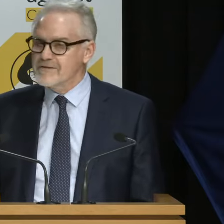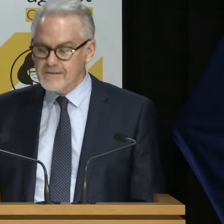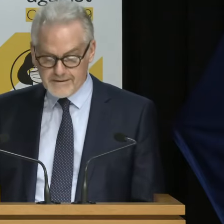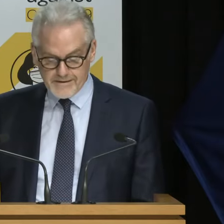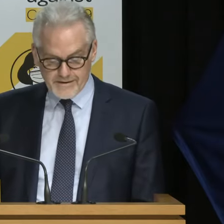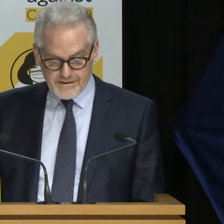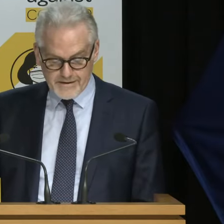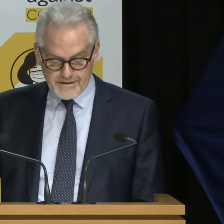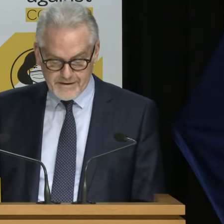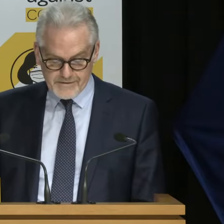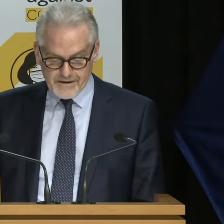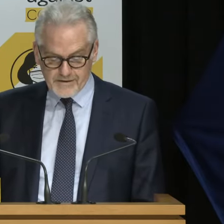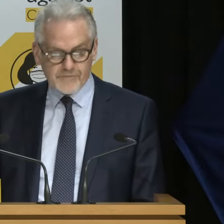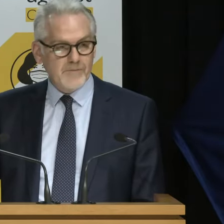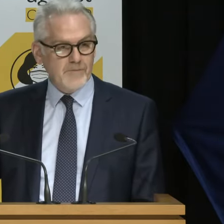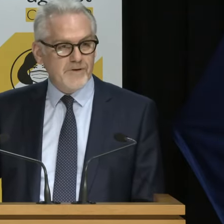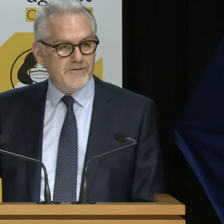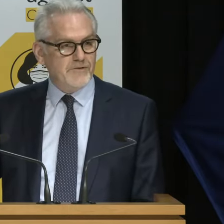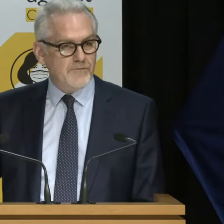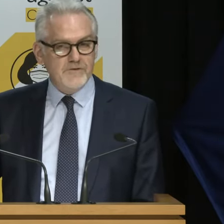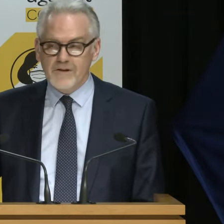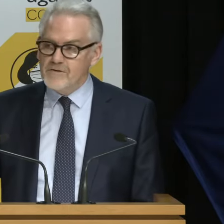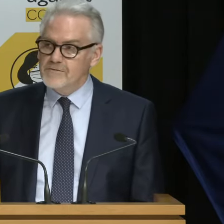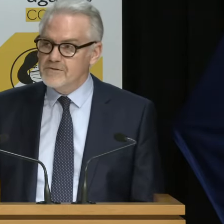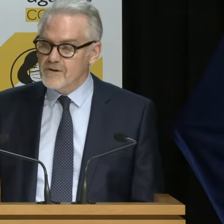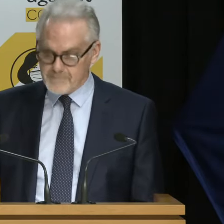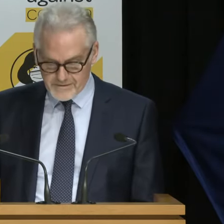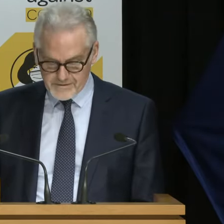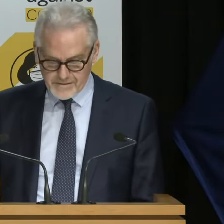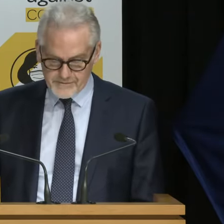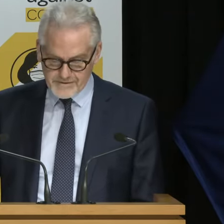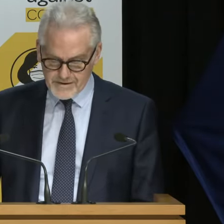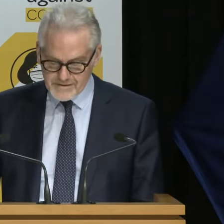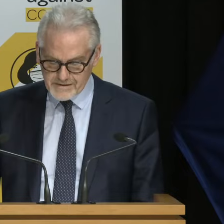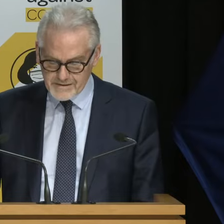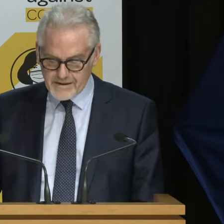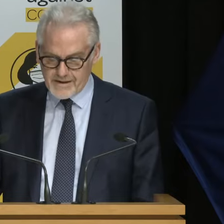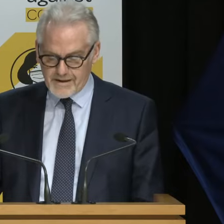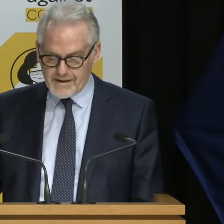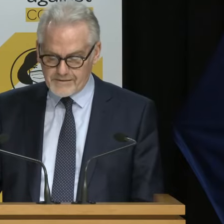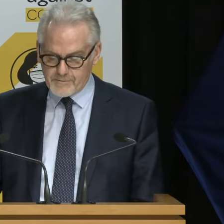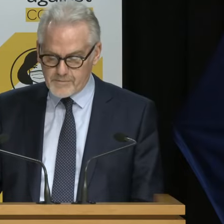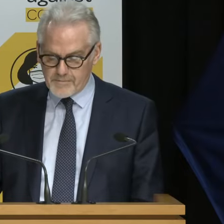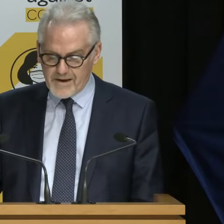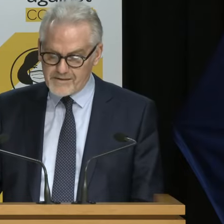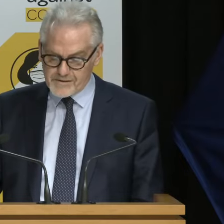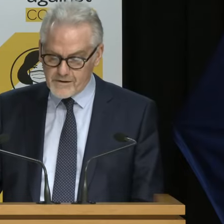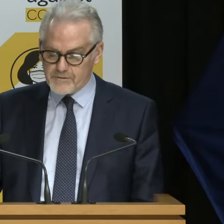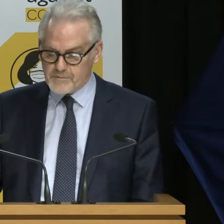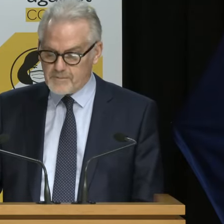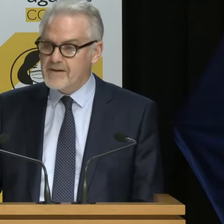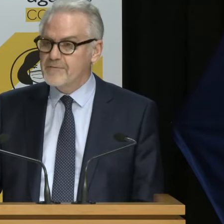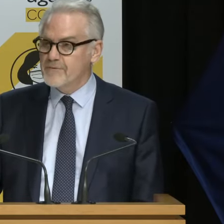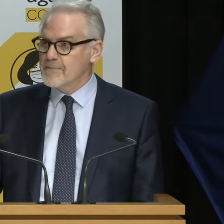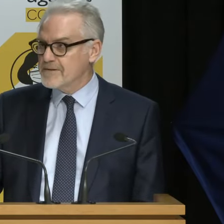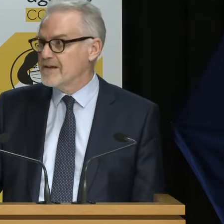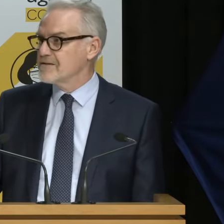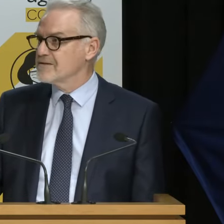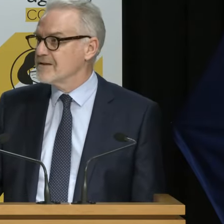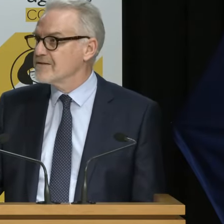grouped into three things the